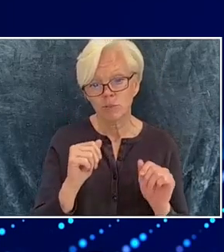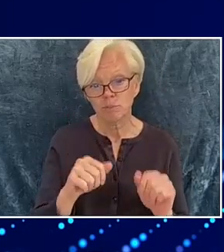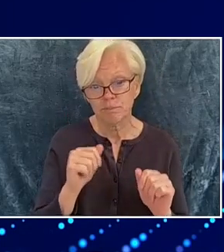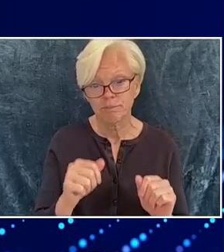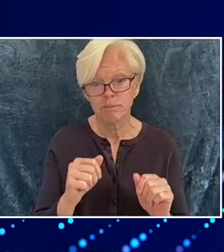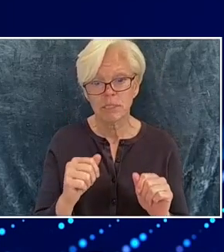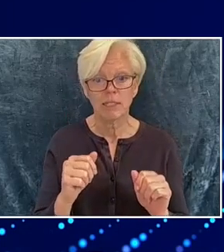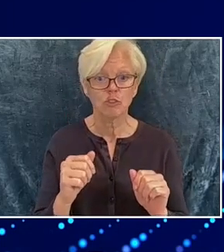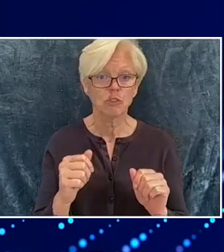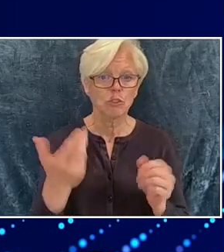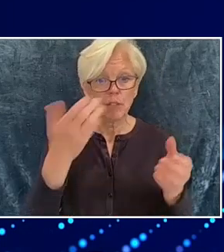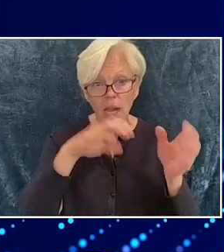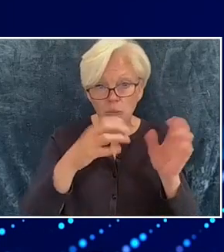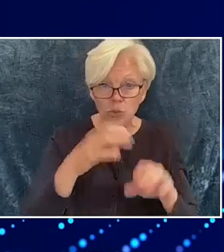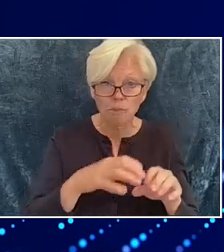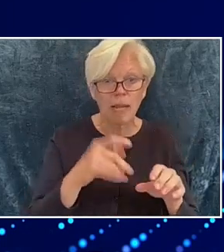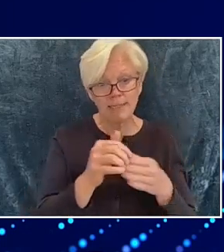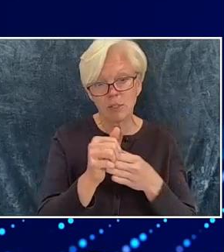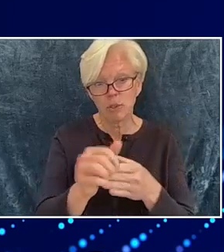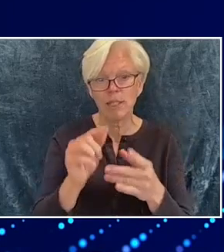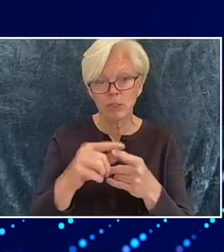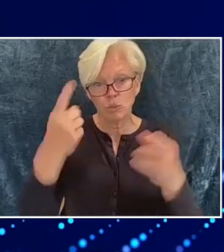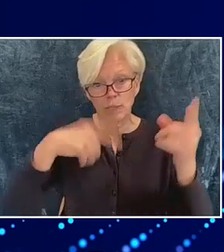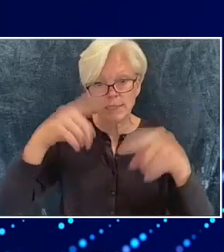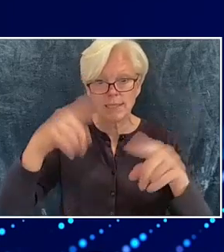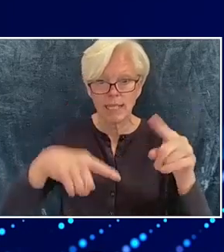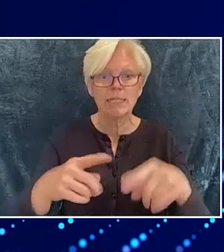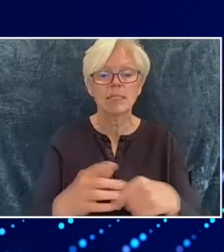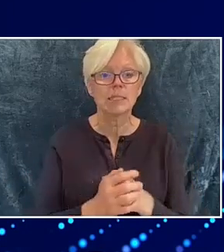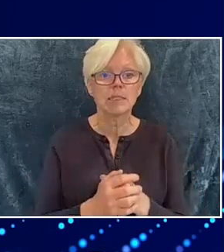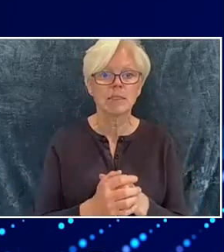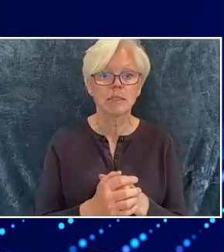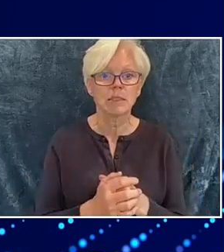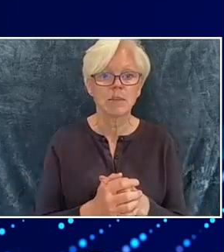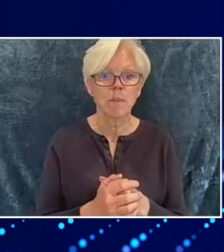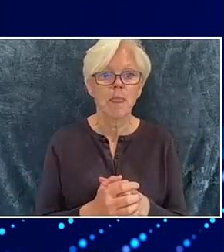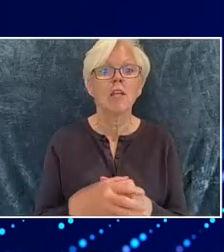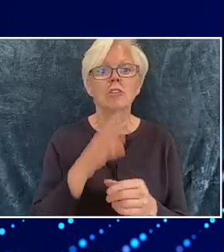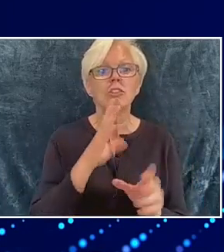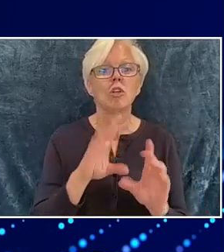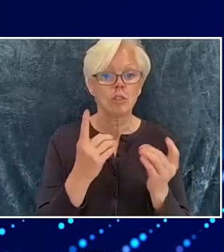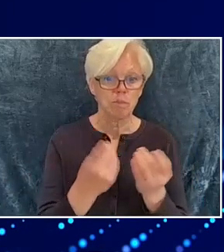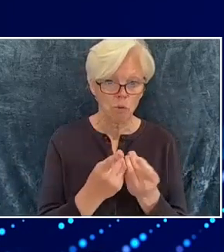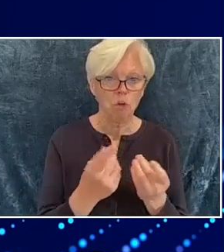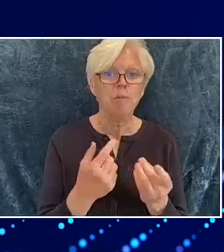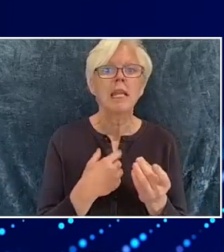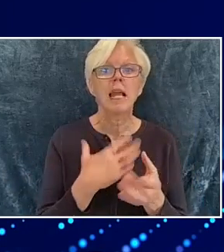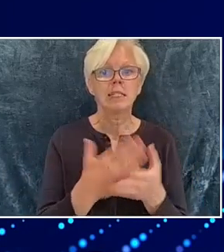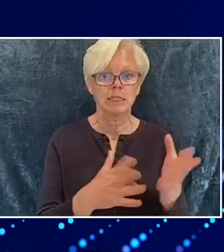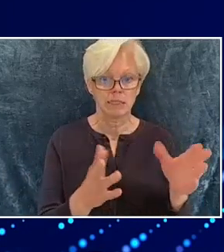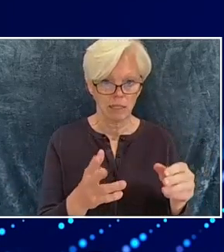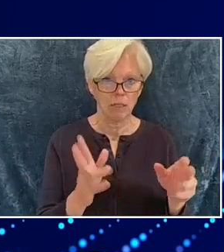lead us to consensus. So the Department has some proposed text